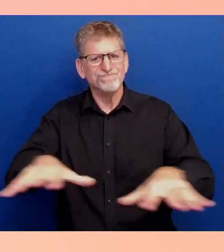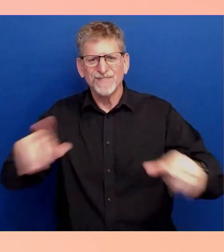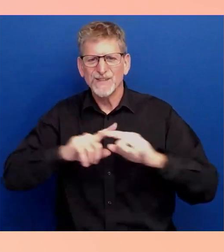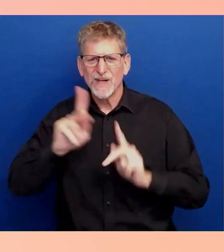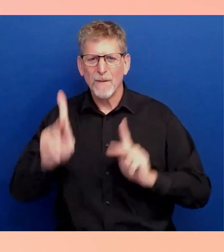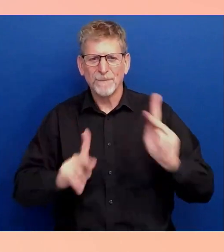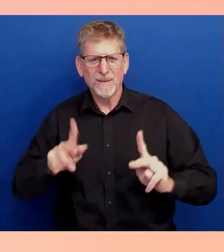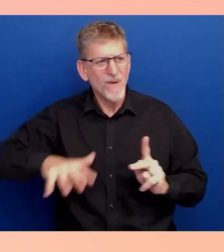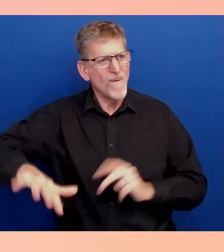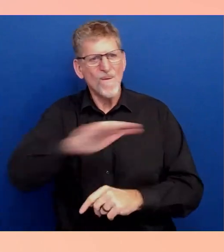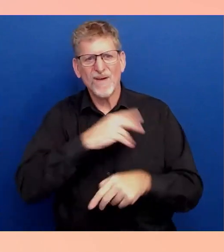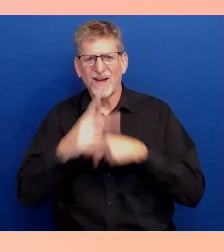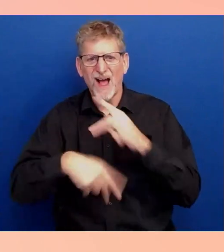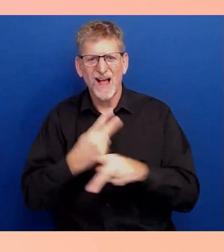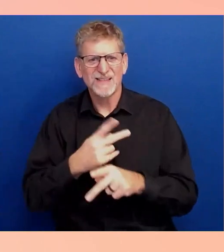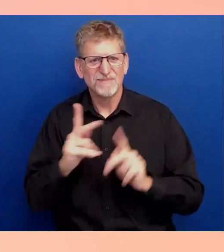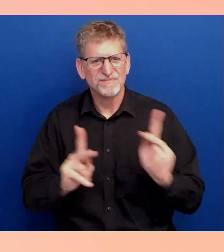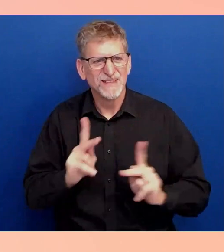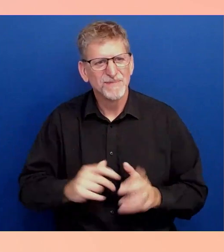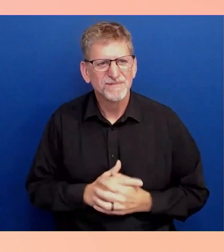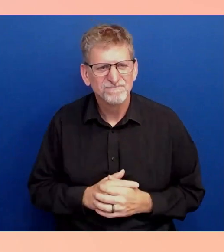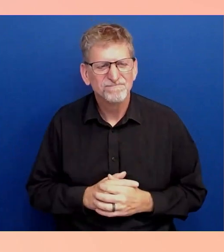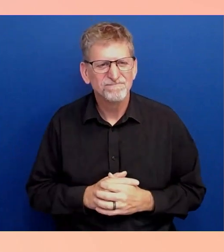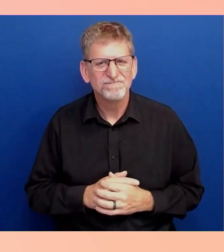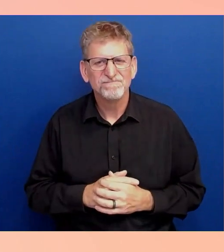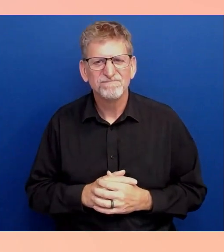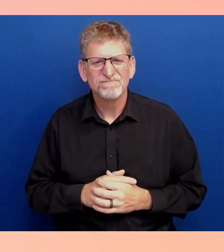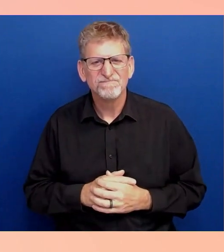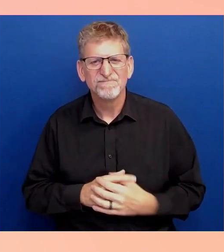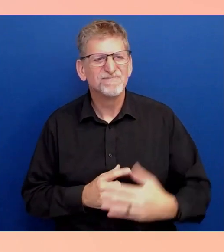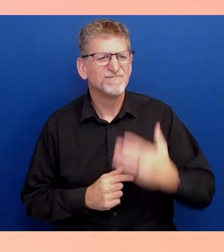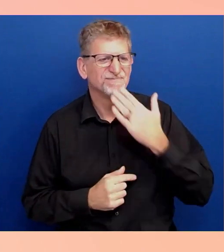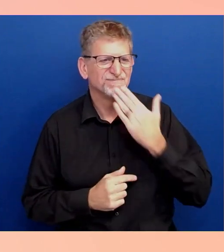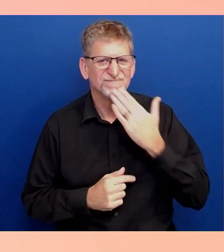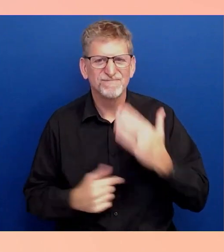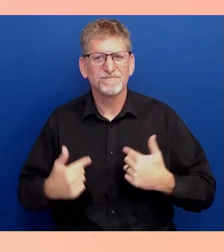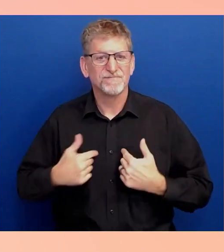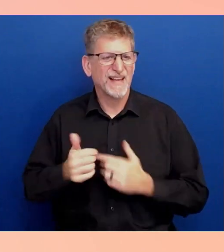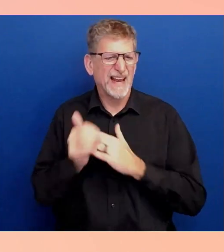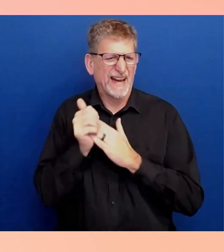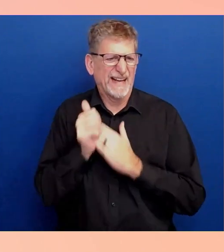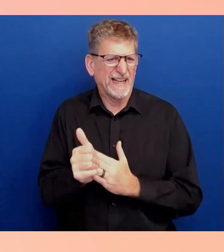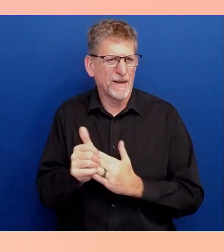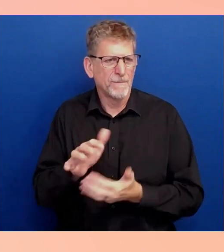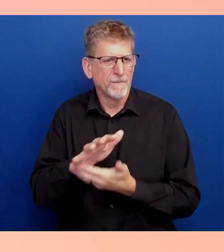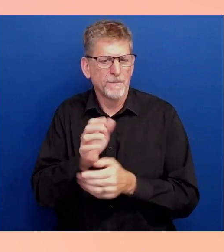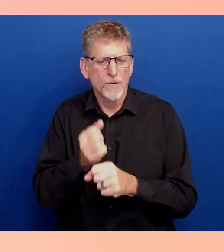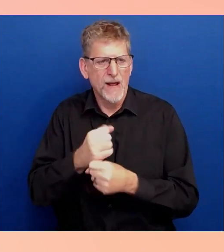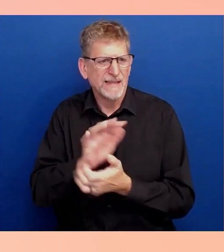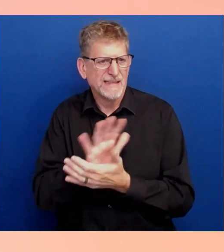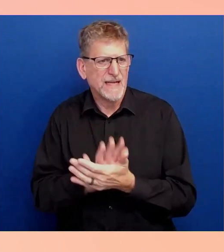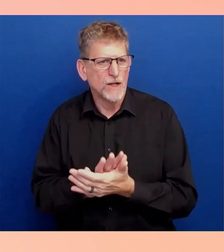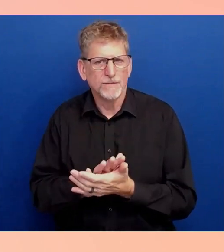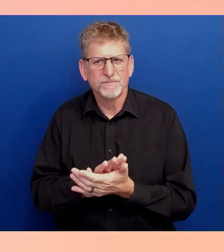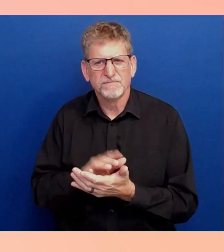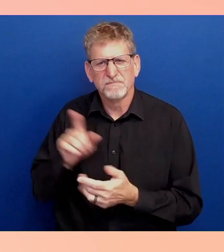As Lead Product Designer for the Azure Mobile App, hoping to design and develop features for it has really broadened my perspective on what it means to be